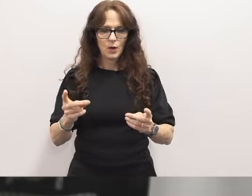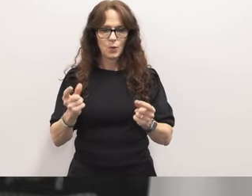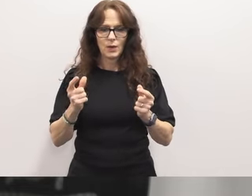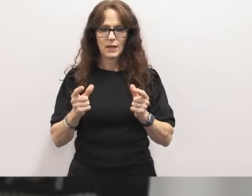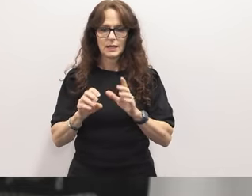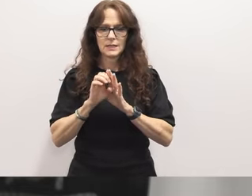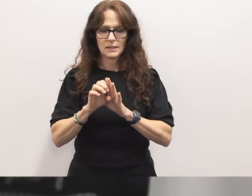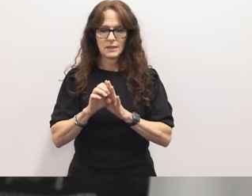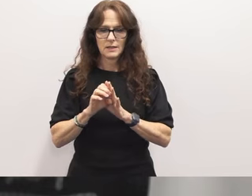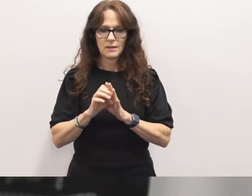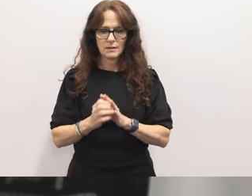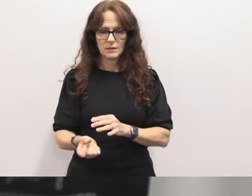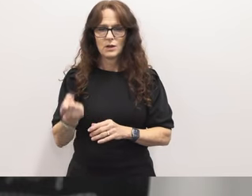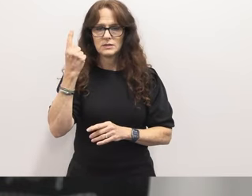so you know what I'm talking about.